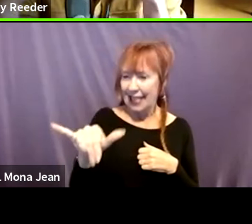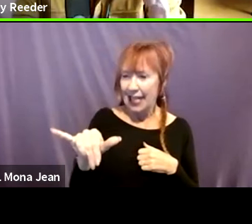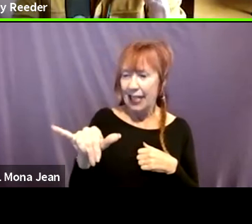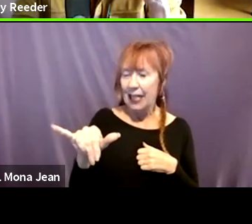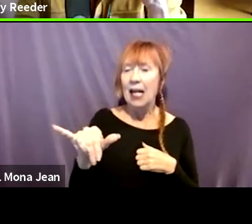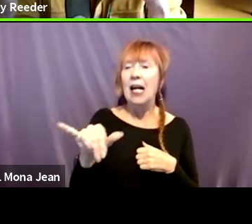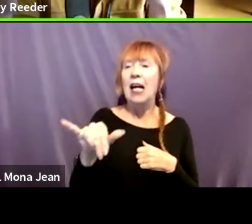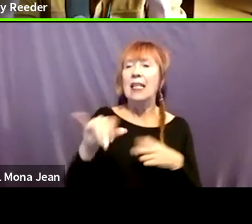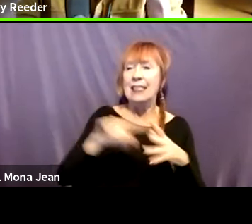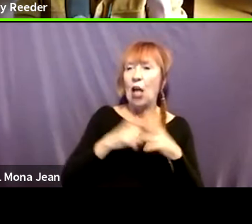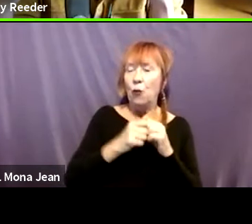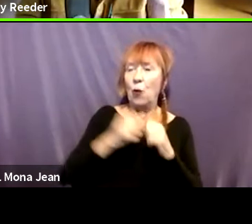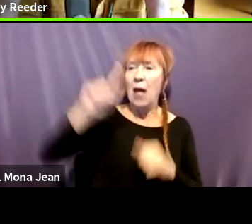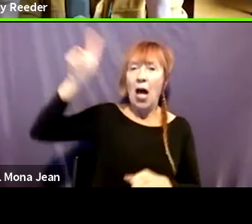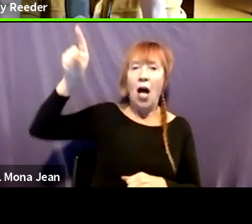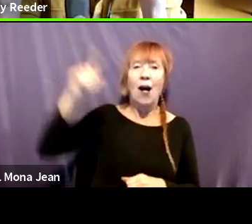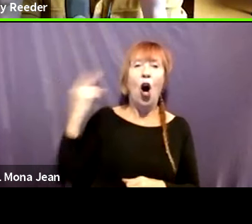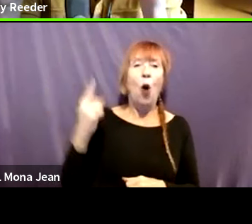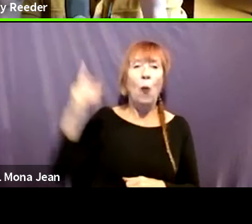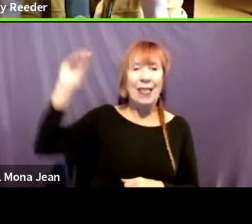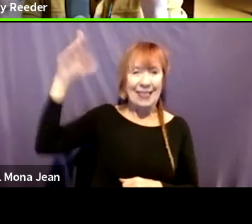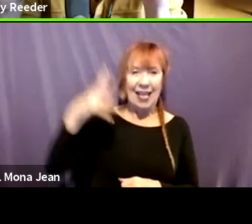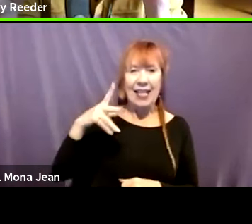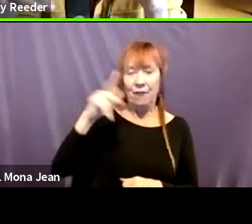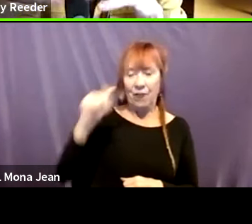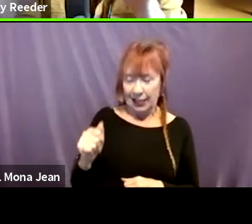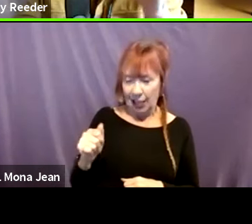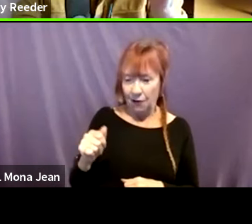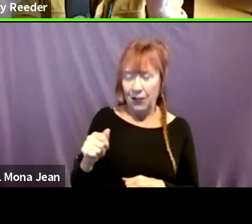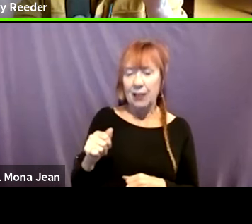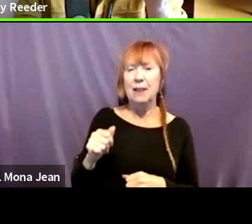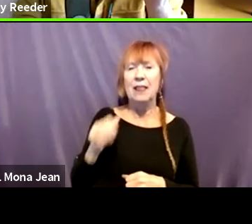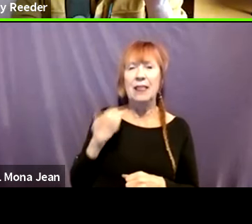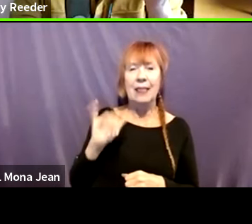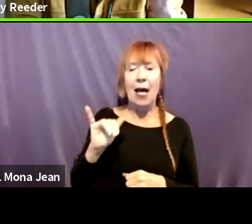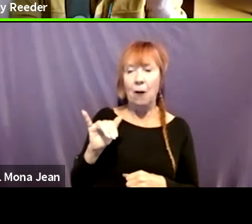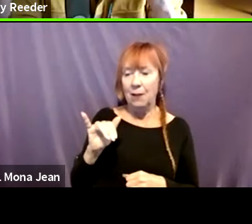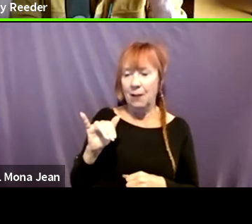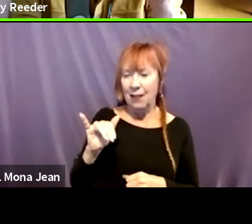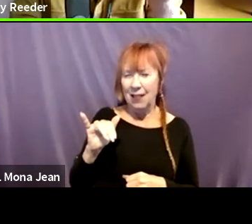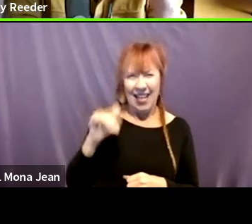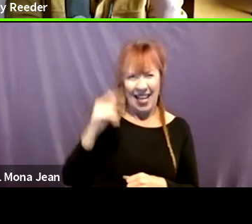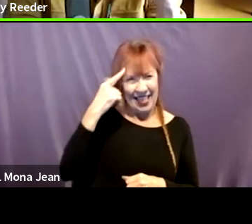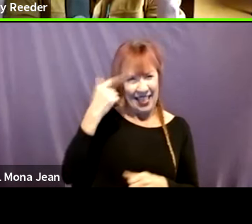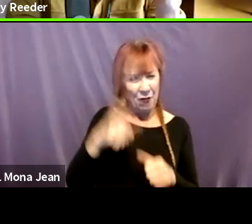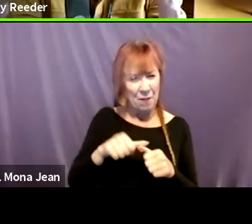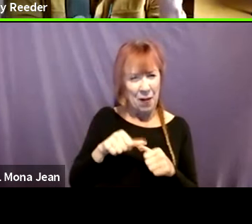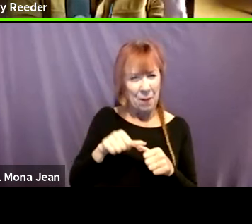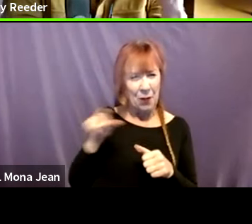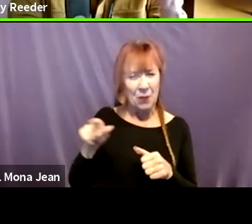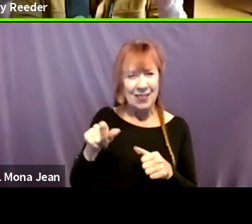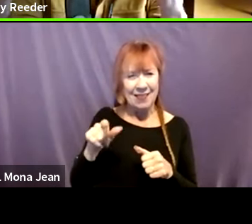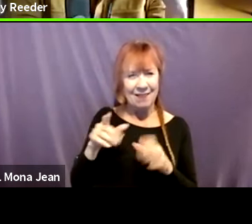started off with, if I remember, the story lore, there was sort of like not a web series, but like short film.